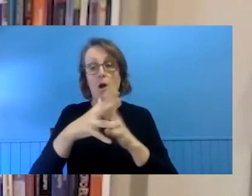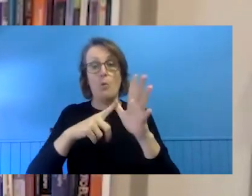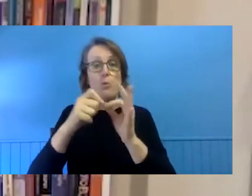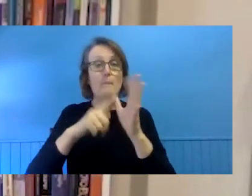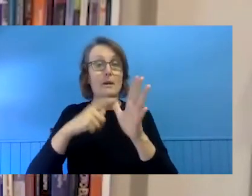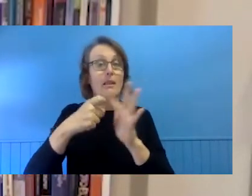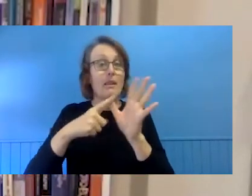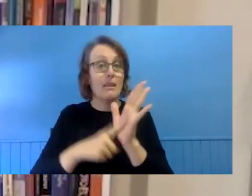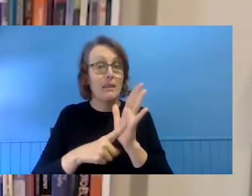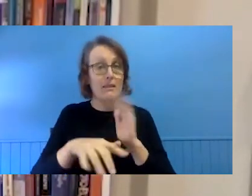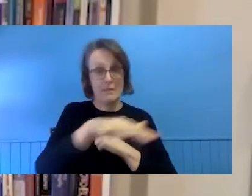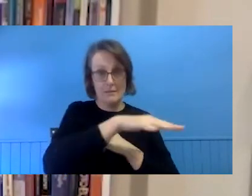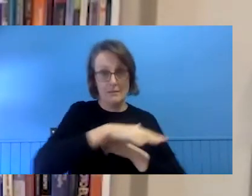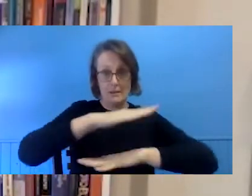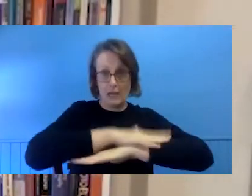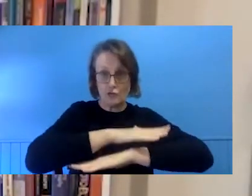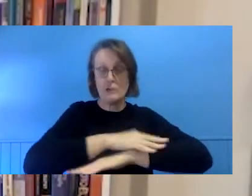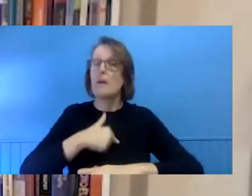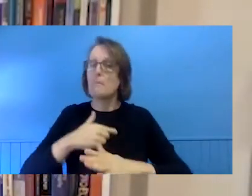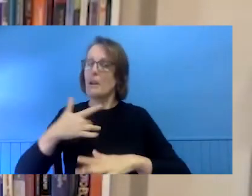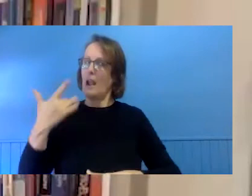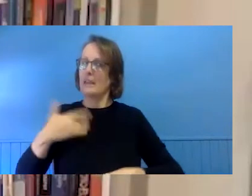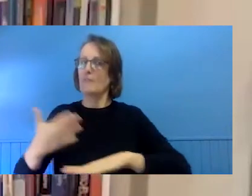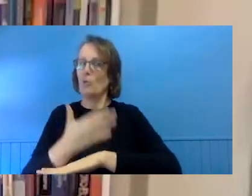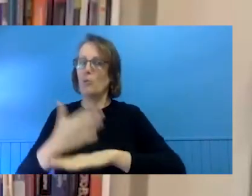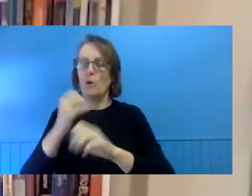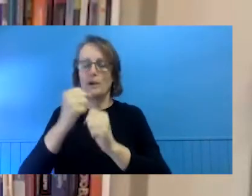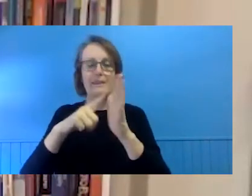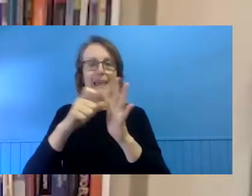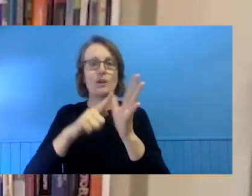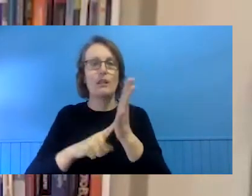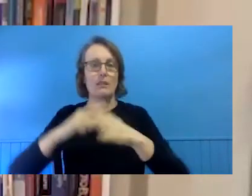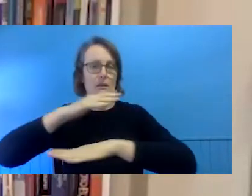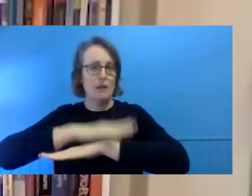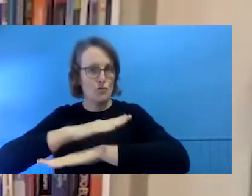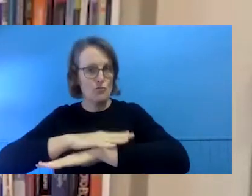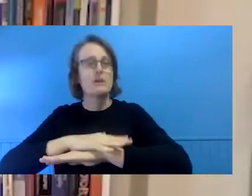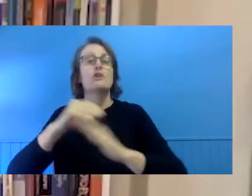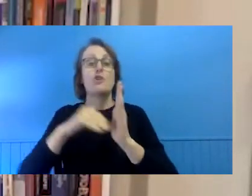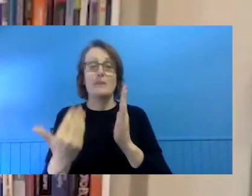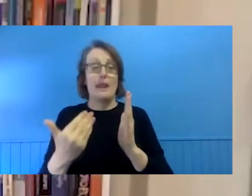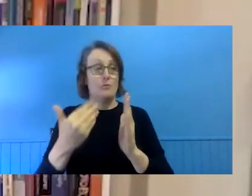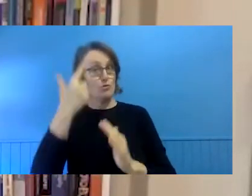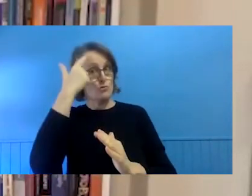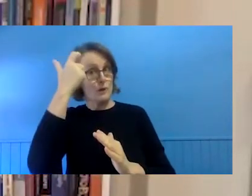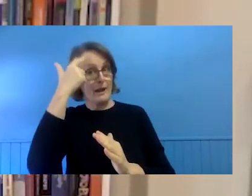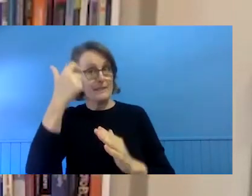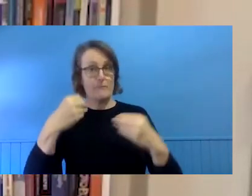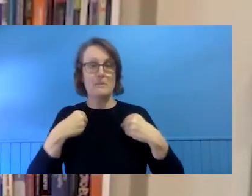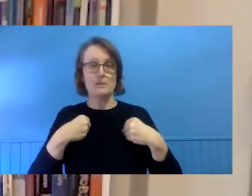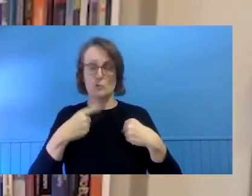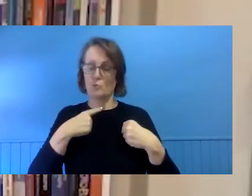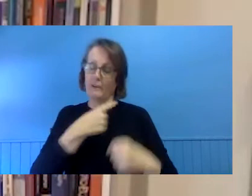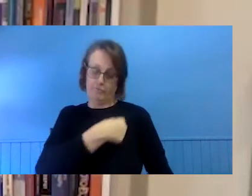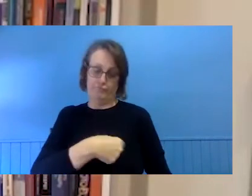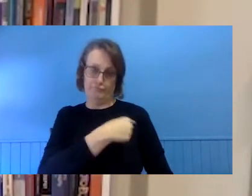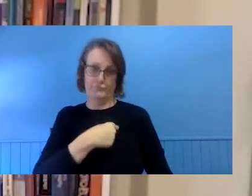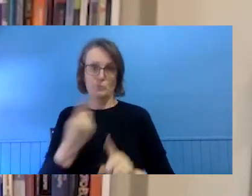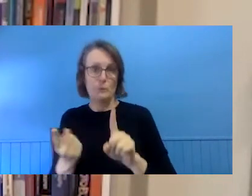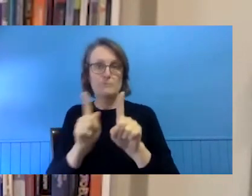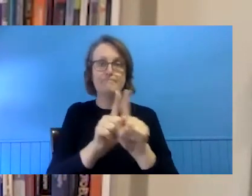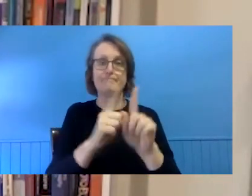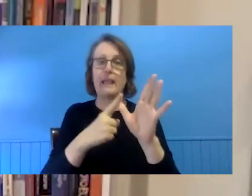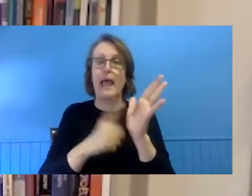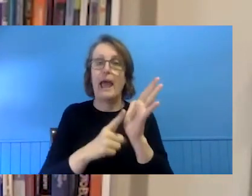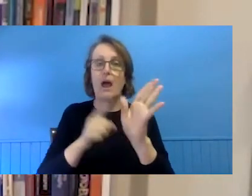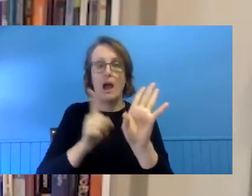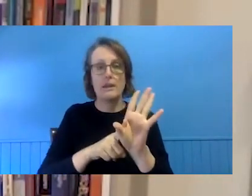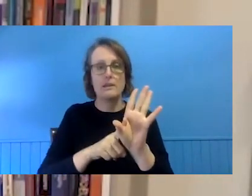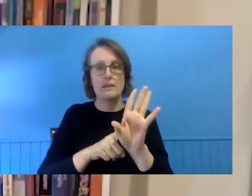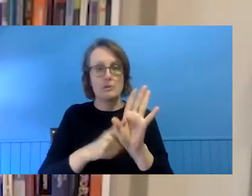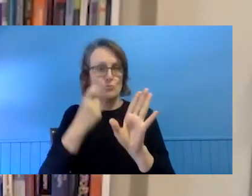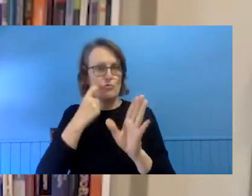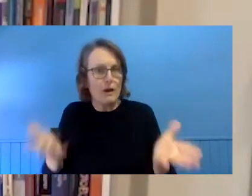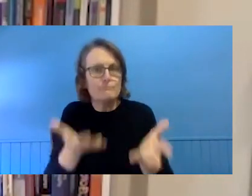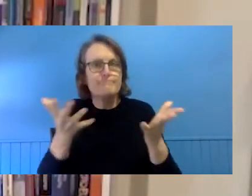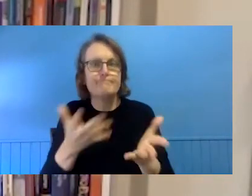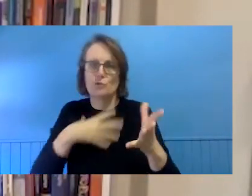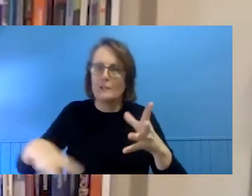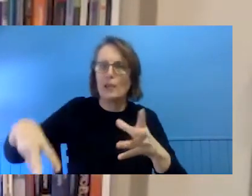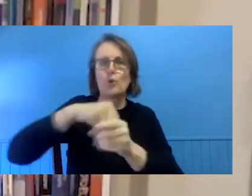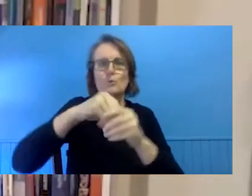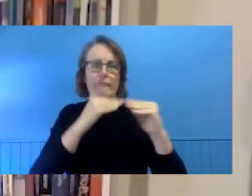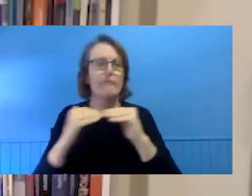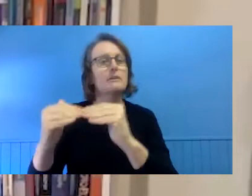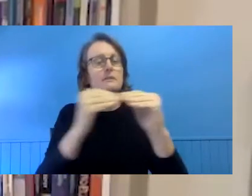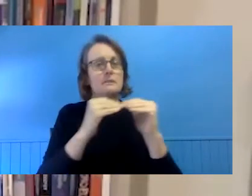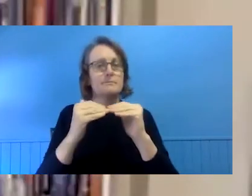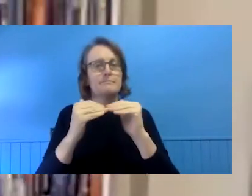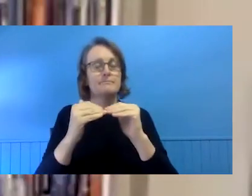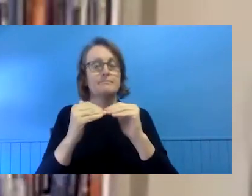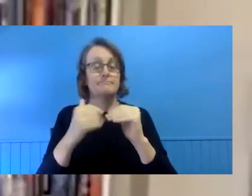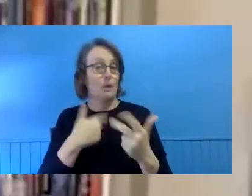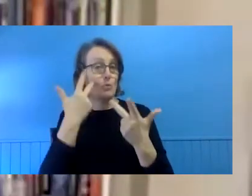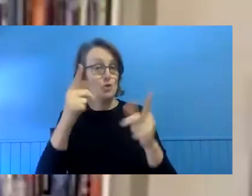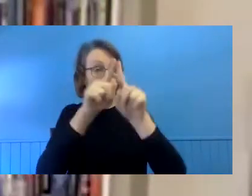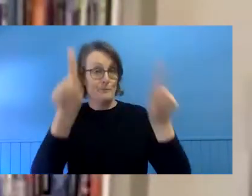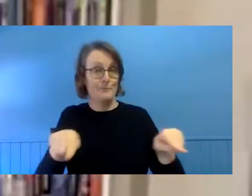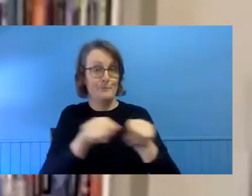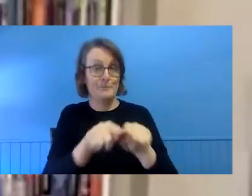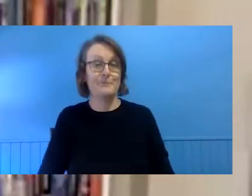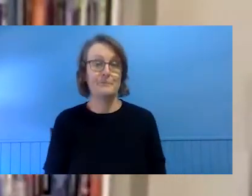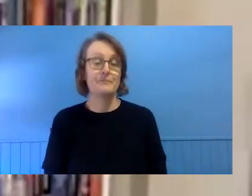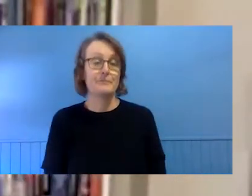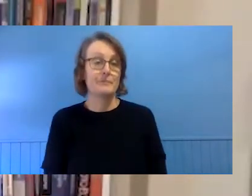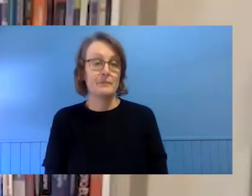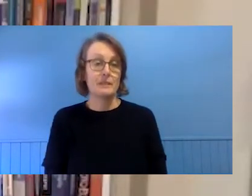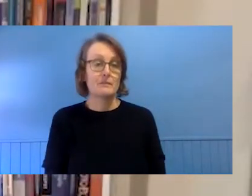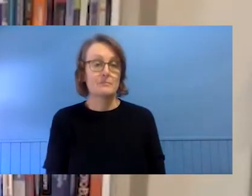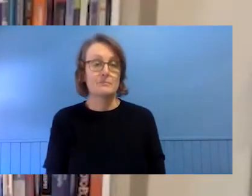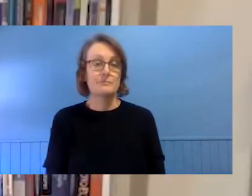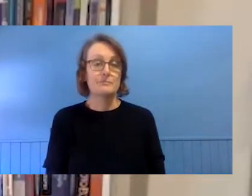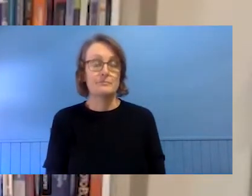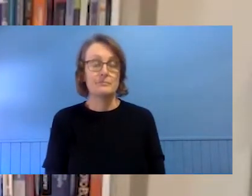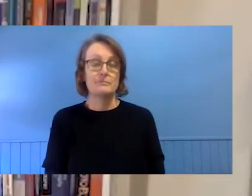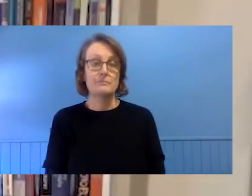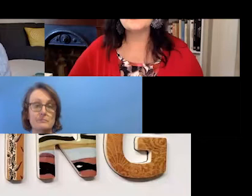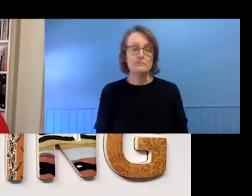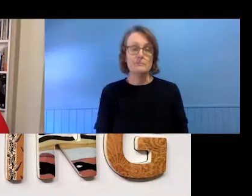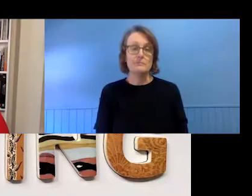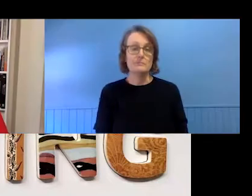live and work on Gadigal. Let me now share my screen with you so that we can kick off I should mention that I am still a smiling